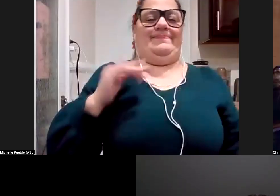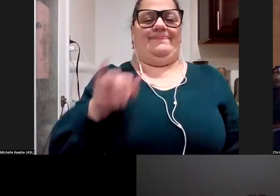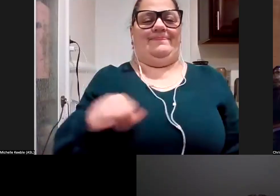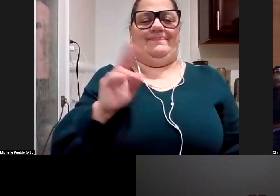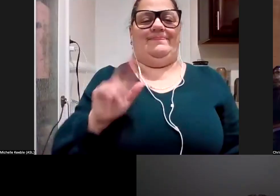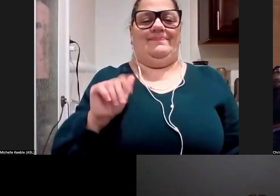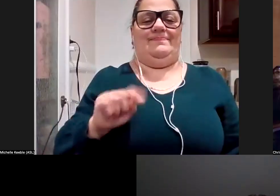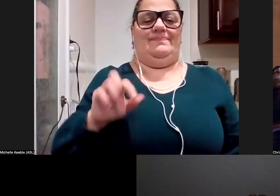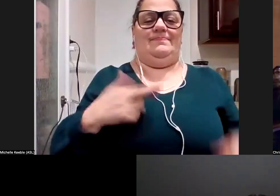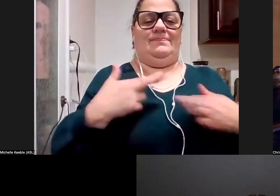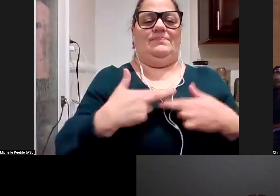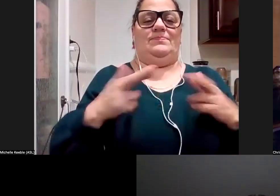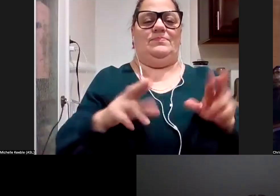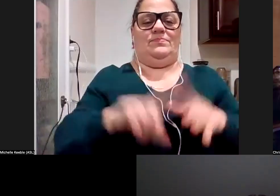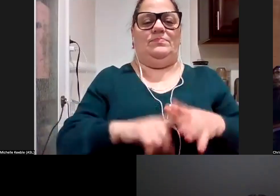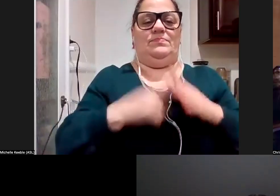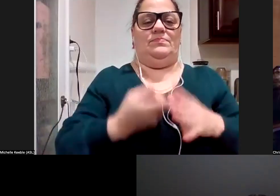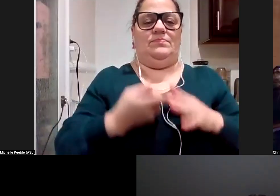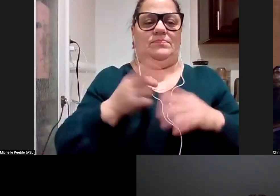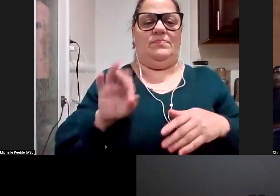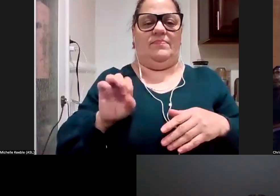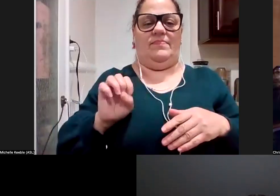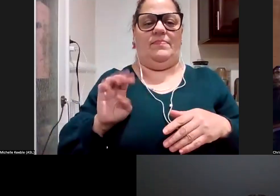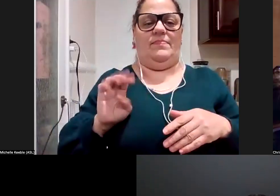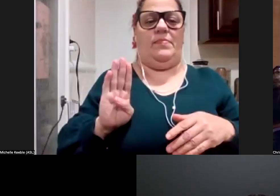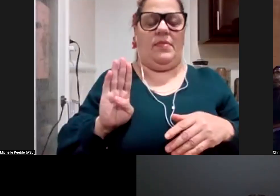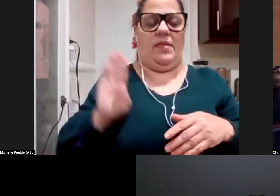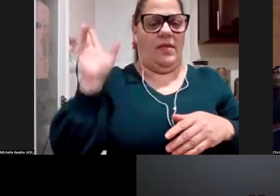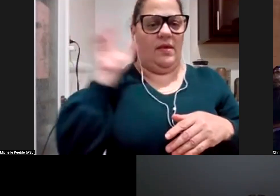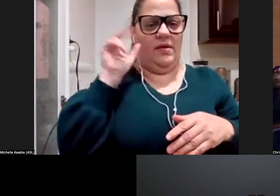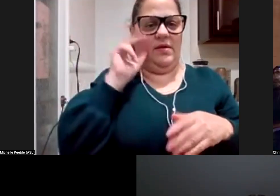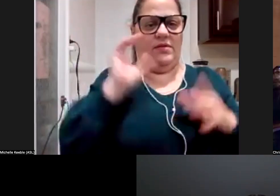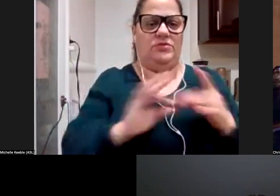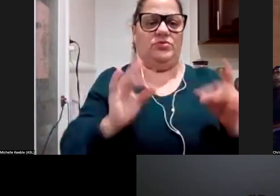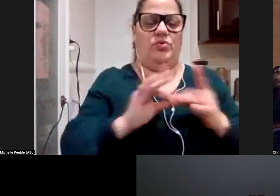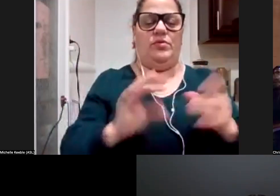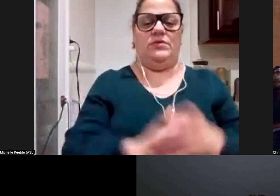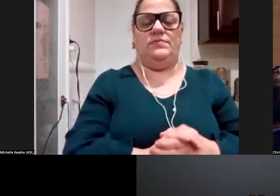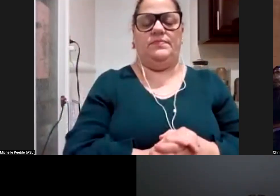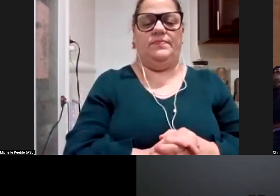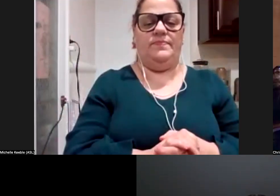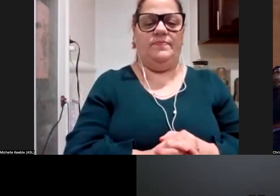starting and looking forward to hearing people's stories and you know and maybe